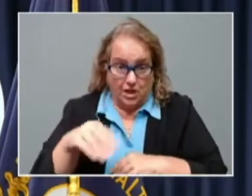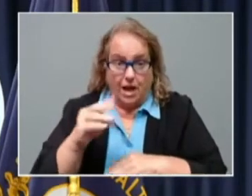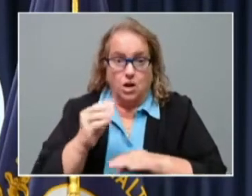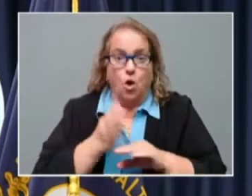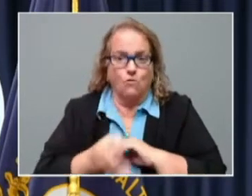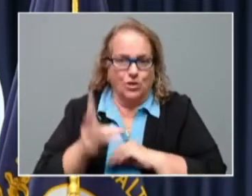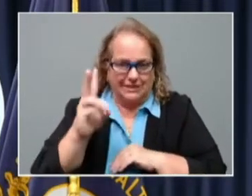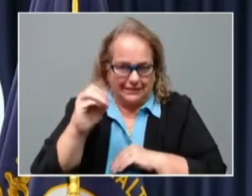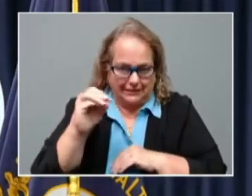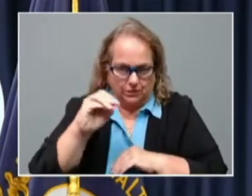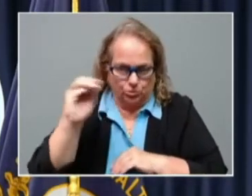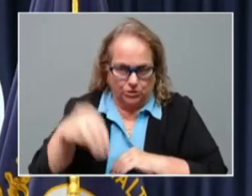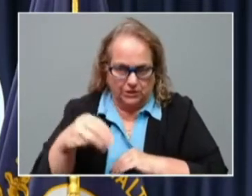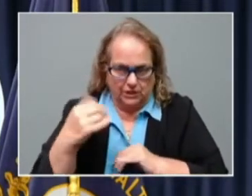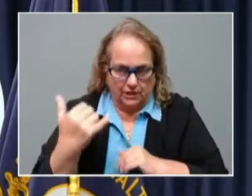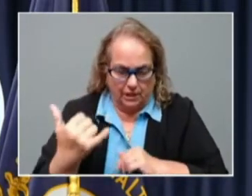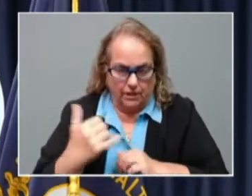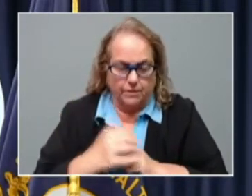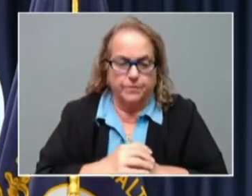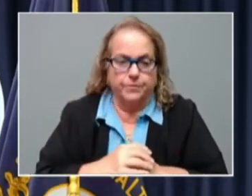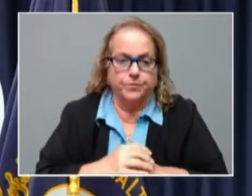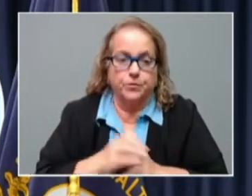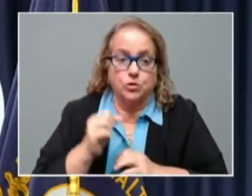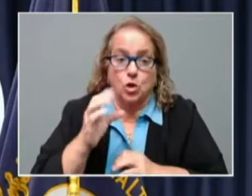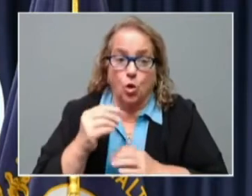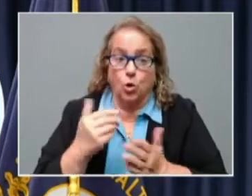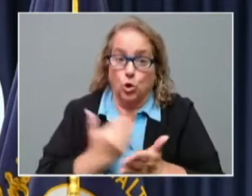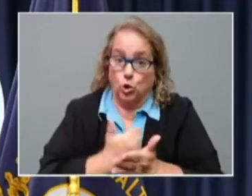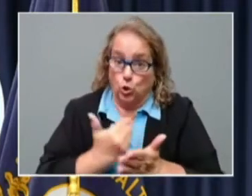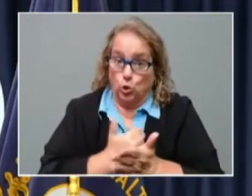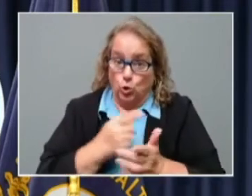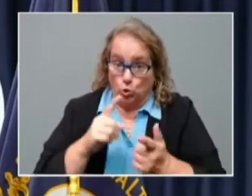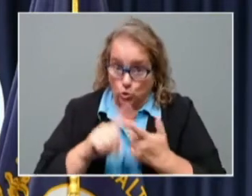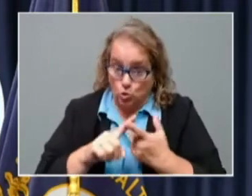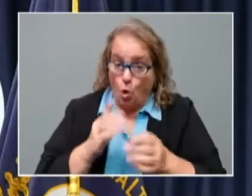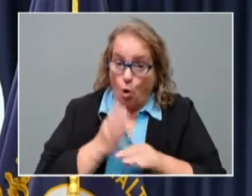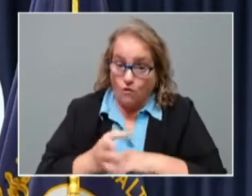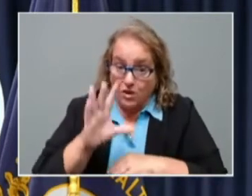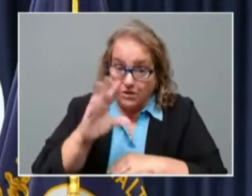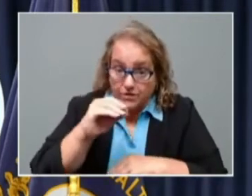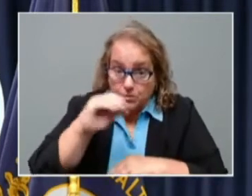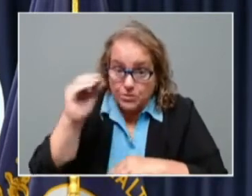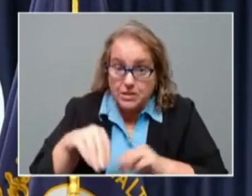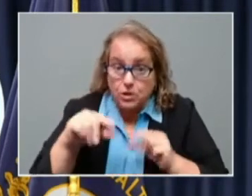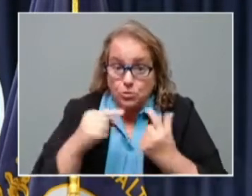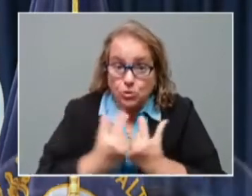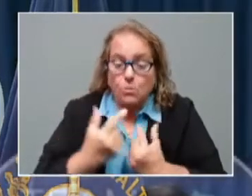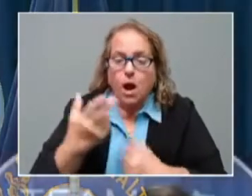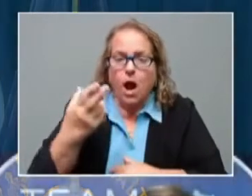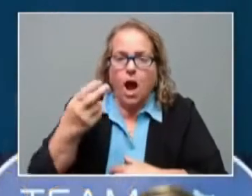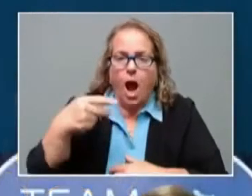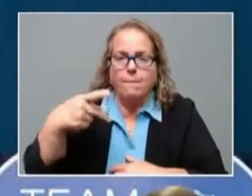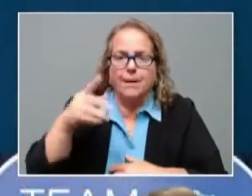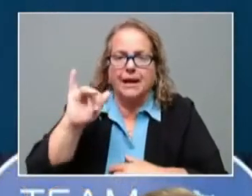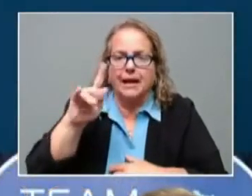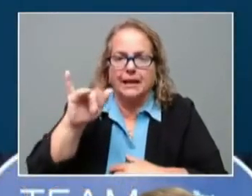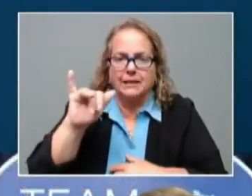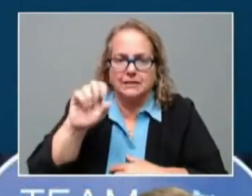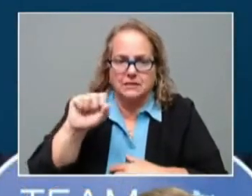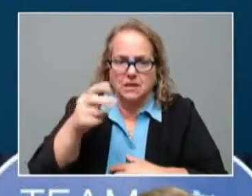now. So new to the over 50% group is Hopkins Hopkins and Grant counties. You